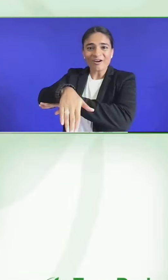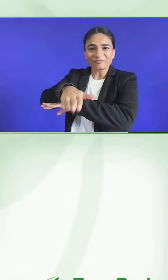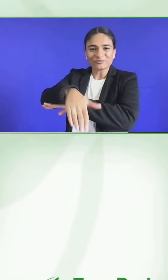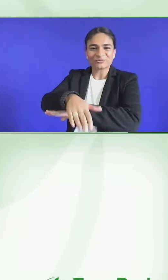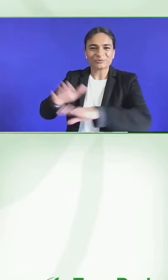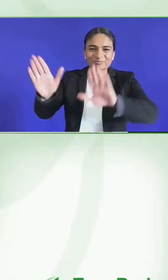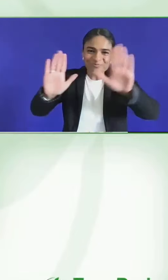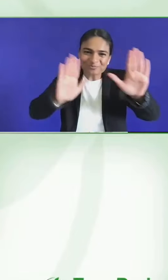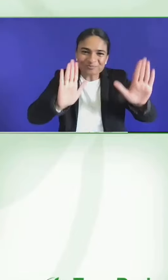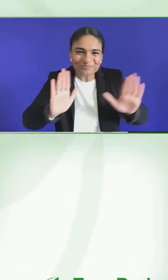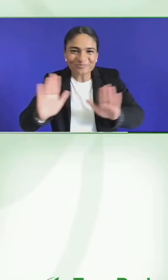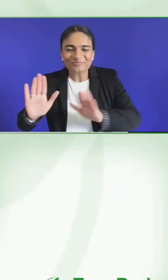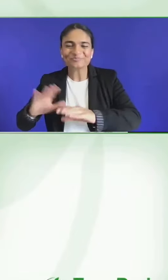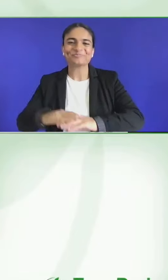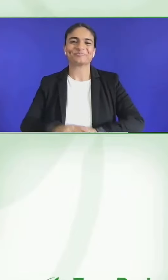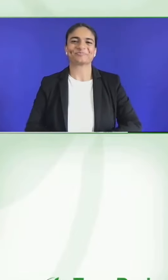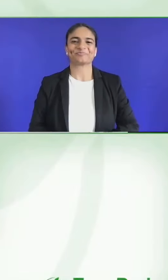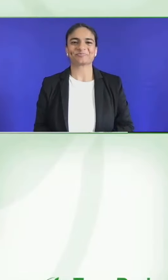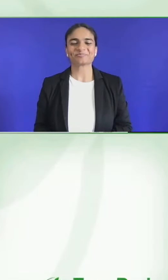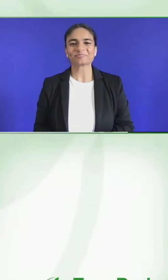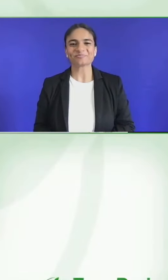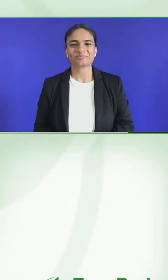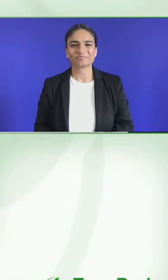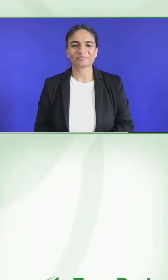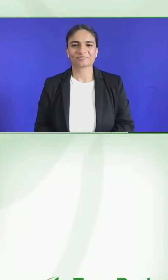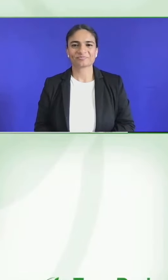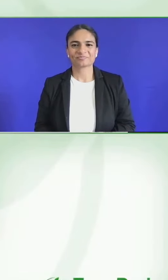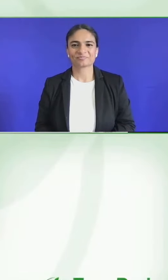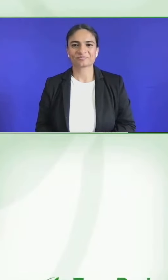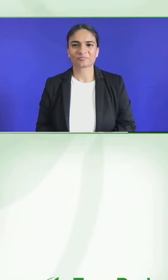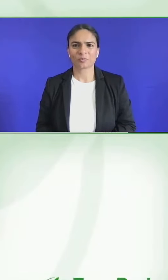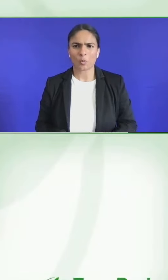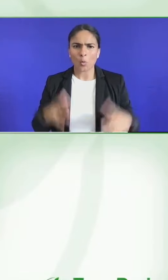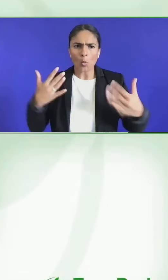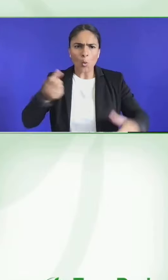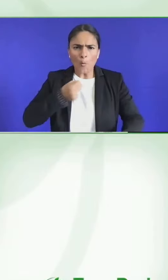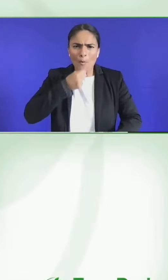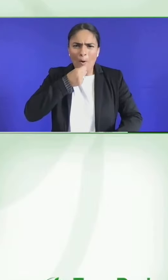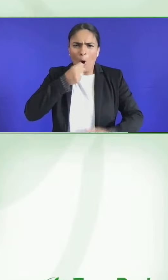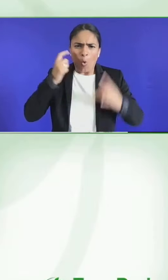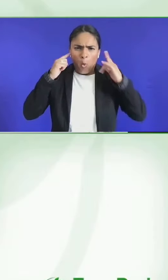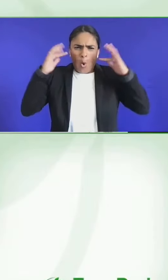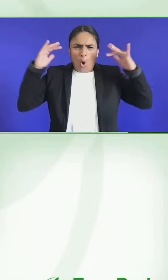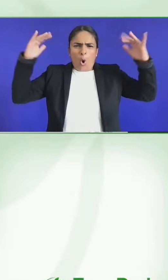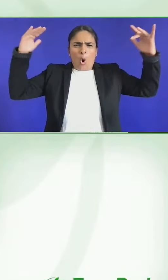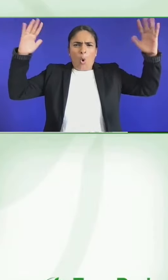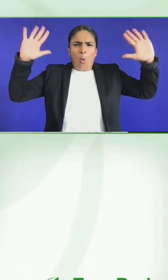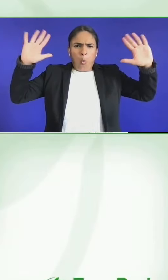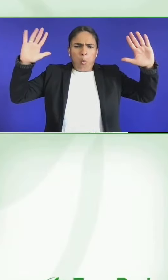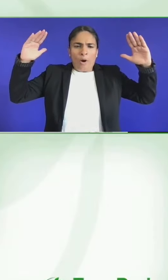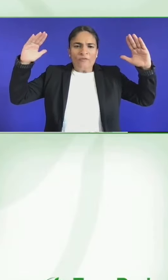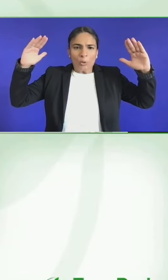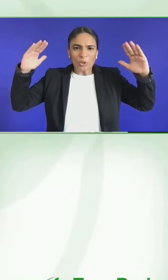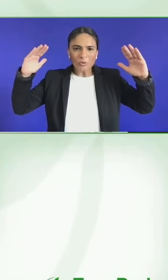We are very excited to have you here for that we have a great list of online and in-person panellists. My name is Julie Eshleman.